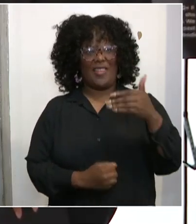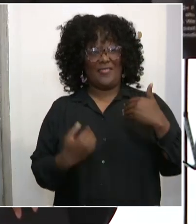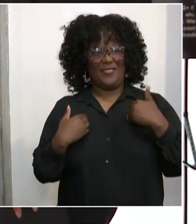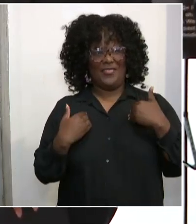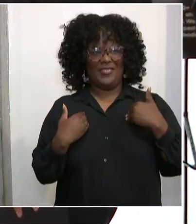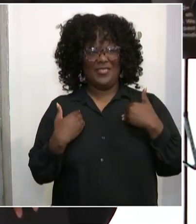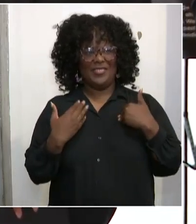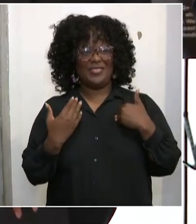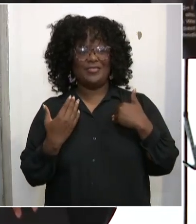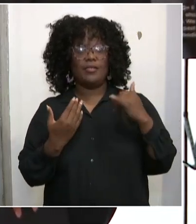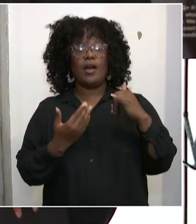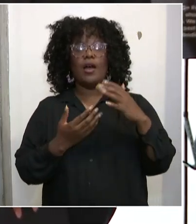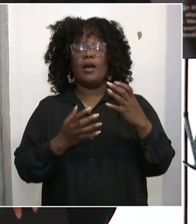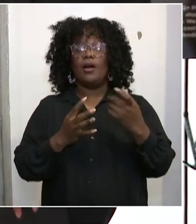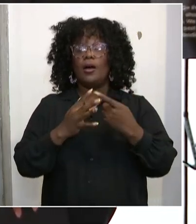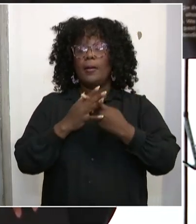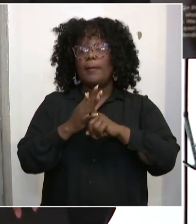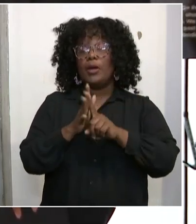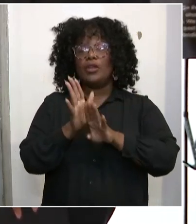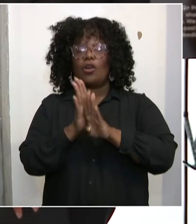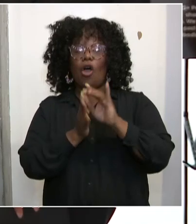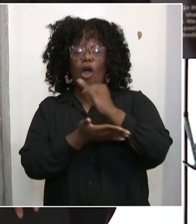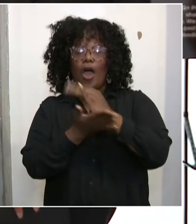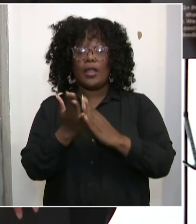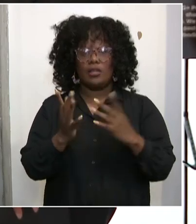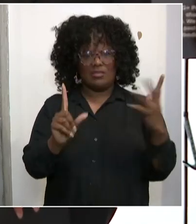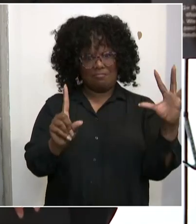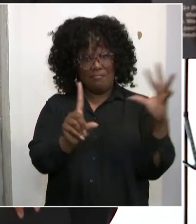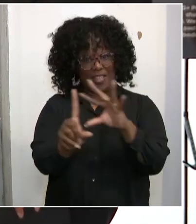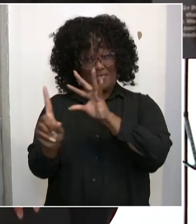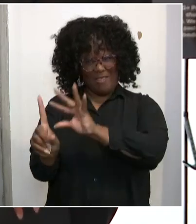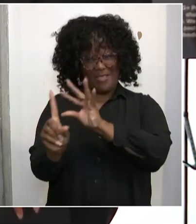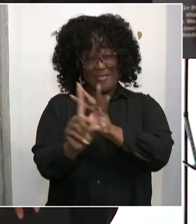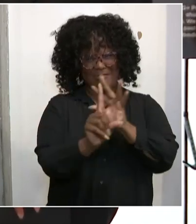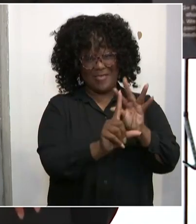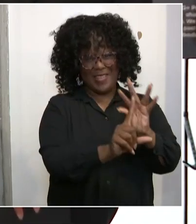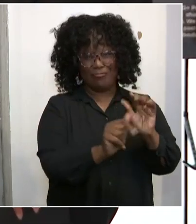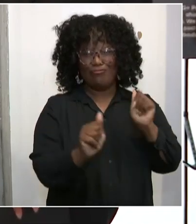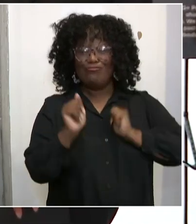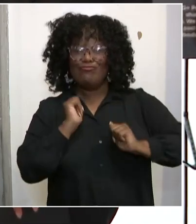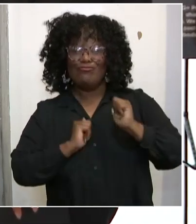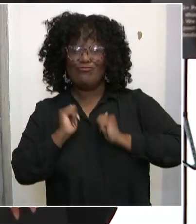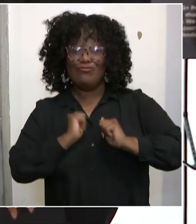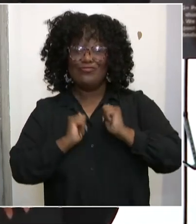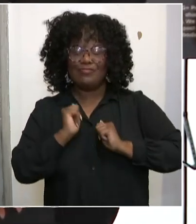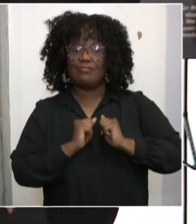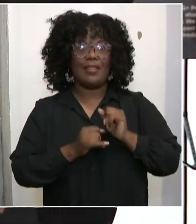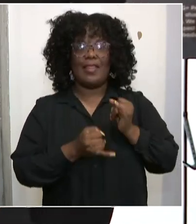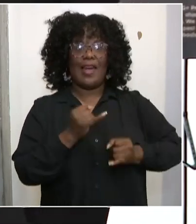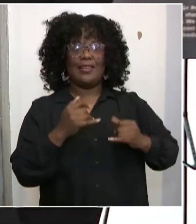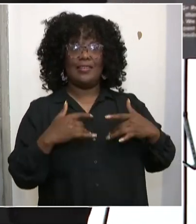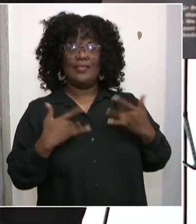and we're proud to support the DC Jazz Fest at the Wharf later this summer as well. I know that's music to your ears.